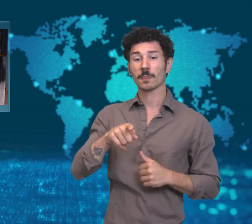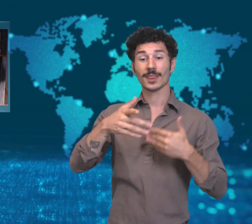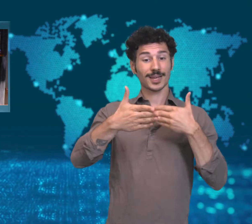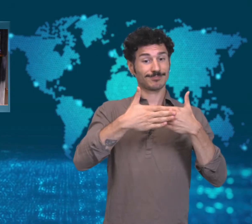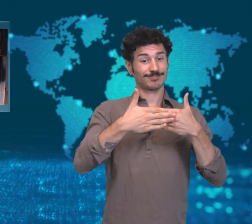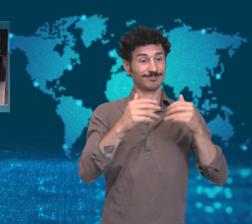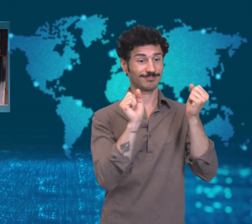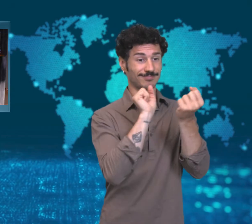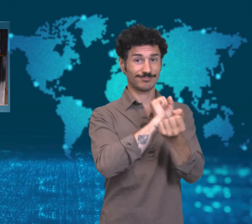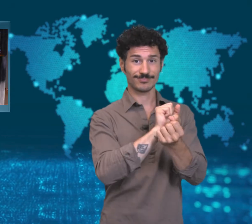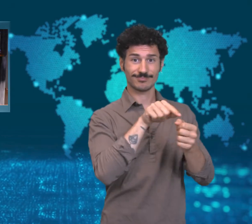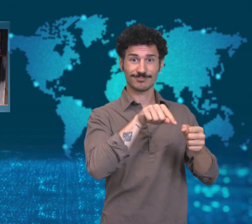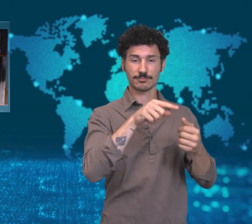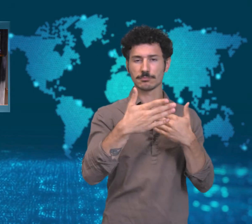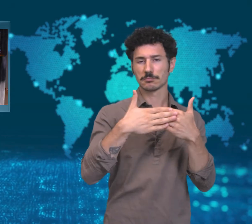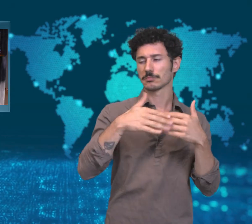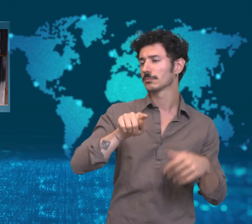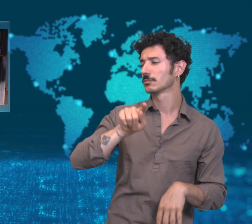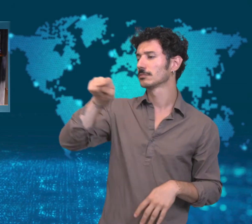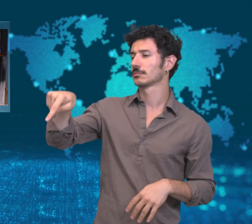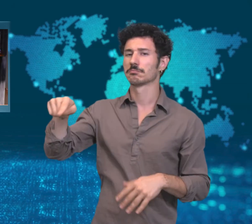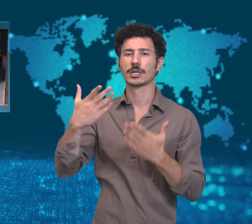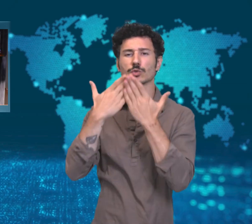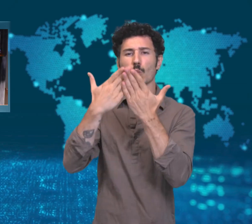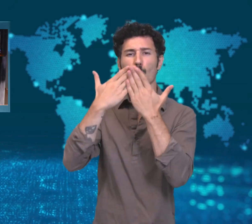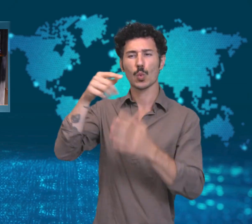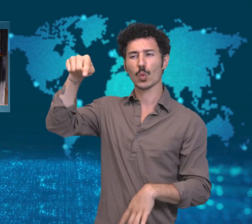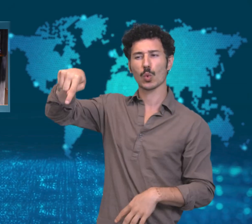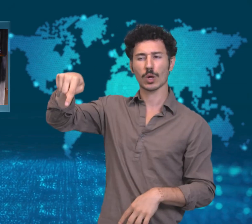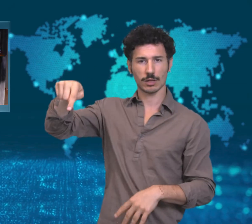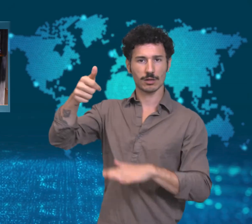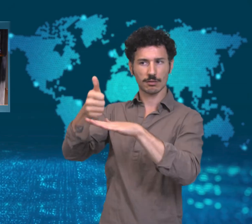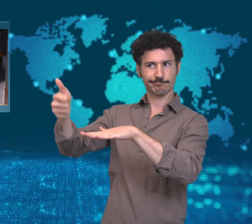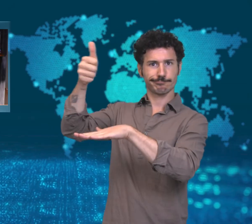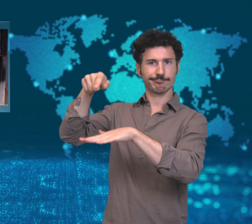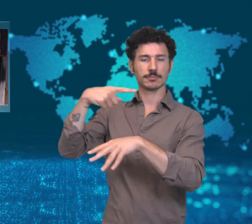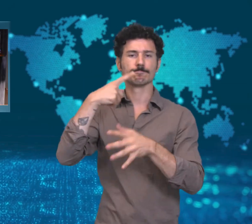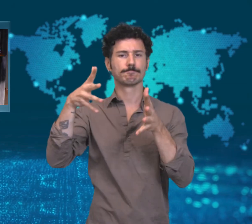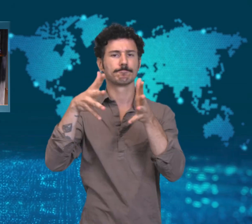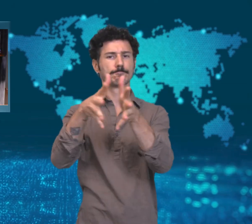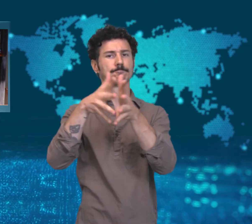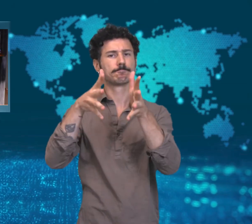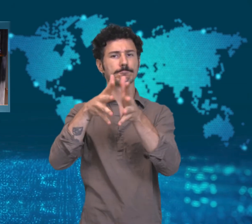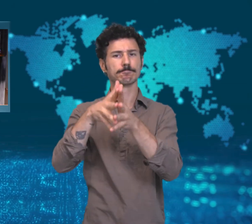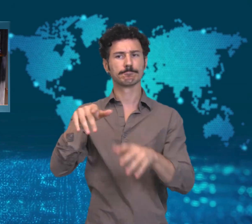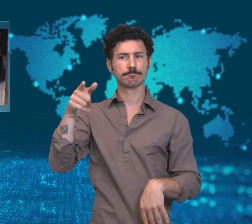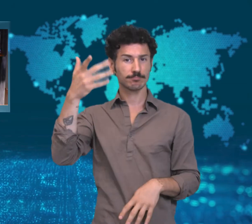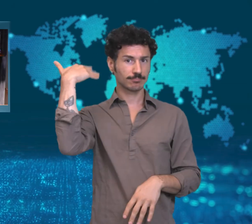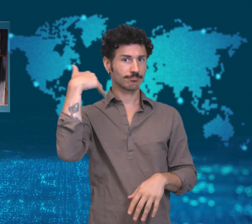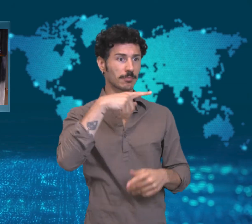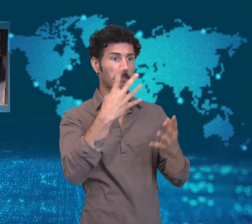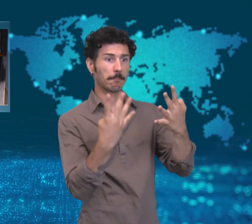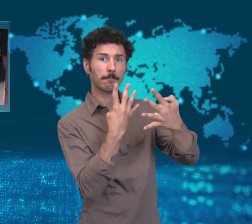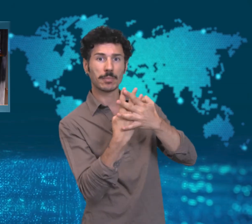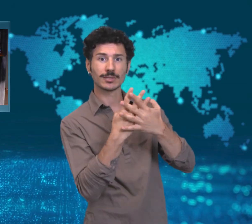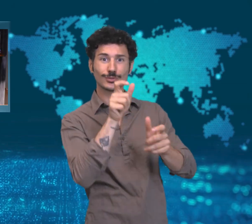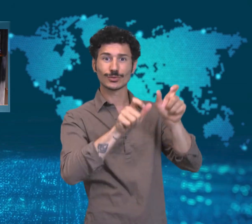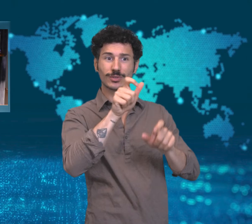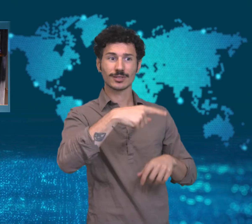the prisoners came on school property, but there were no incidents.